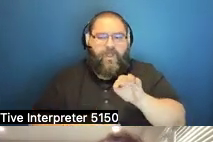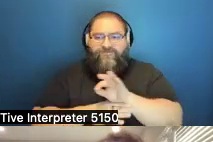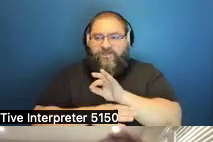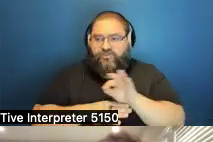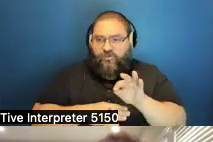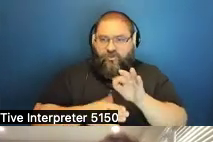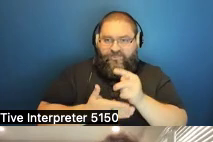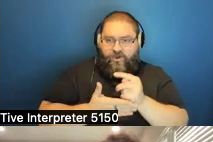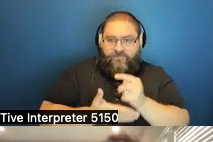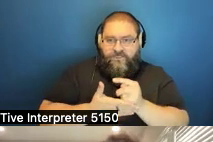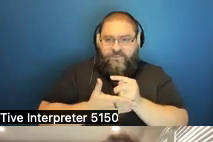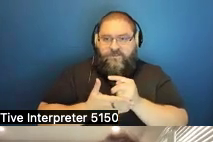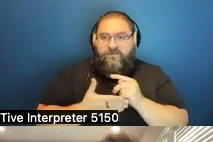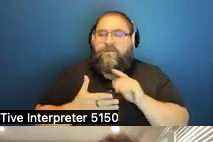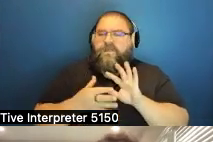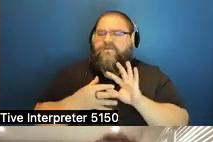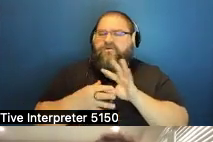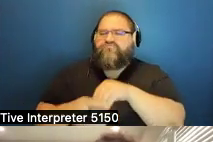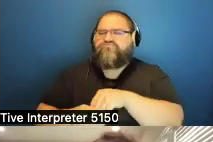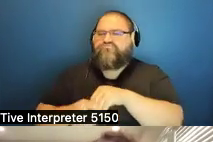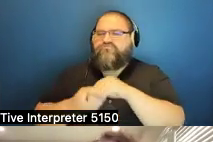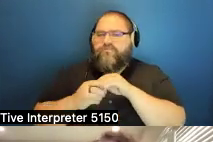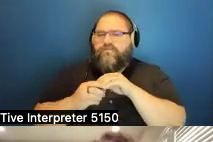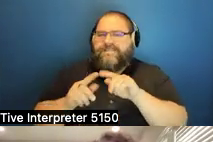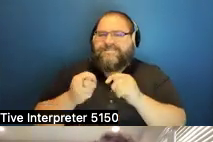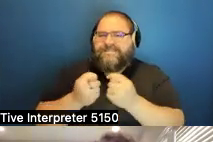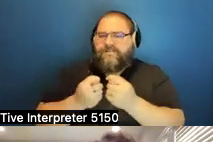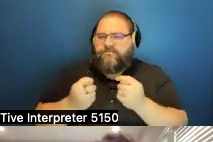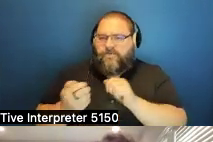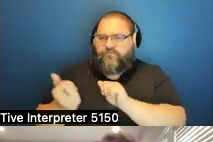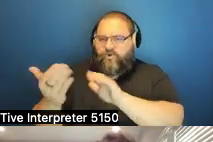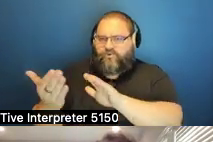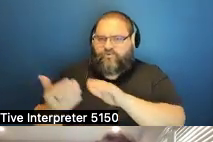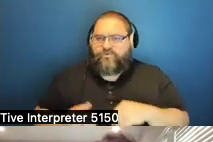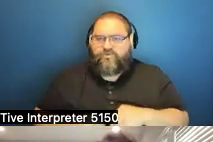couldn't be part of a team approach. 19:33:19 We commonly work alongside…